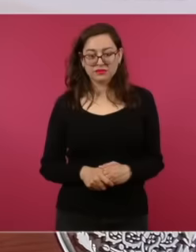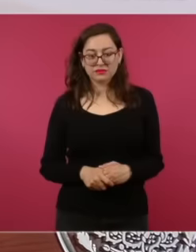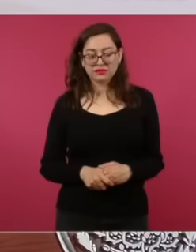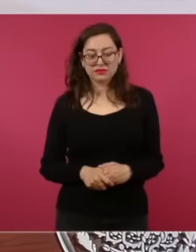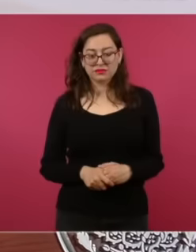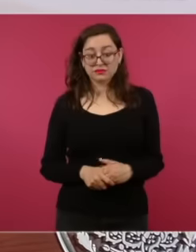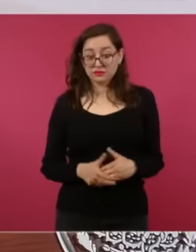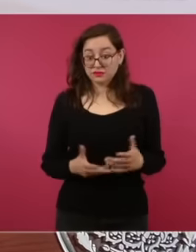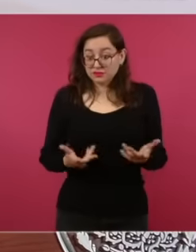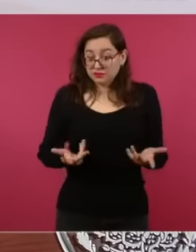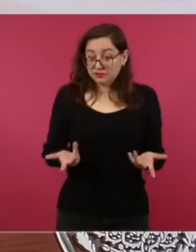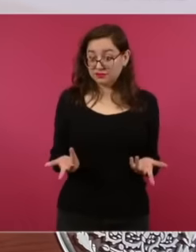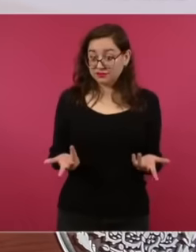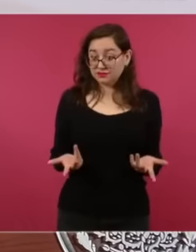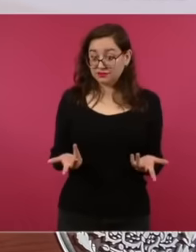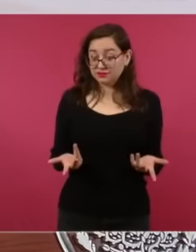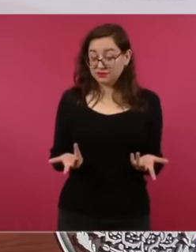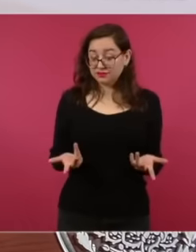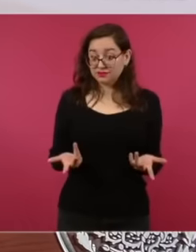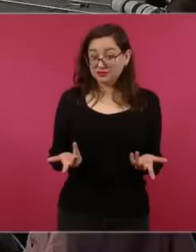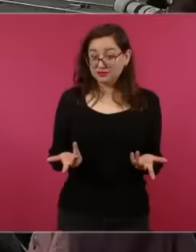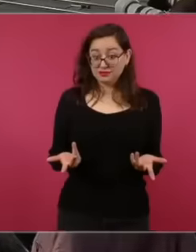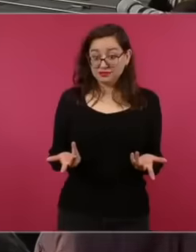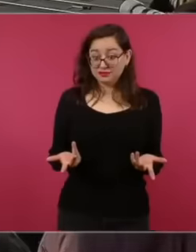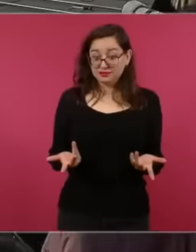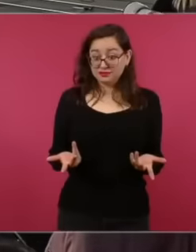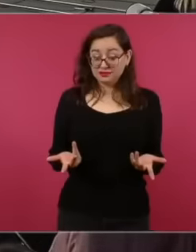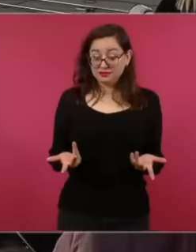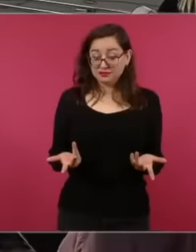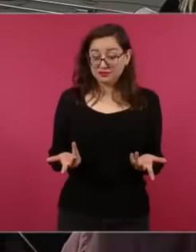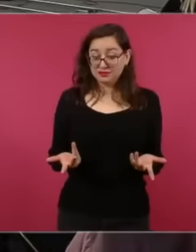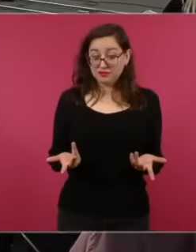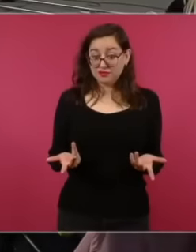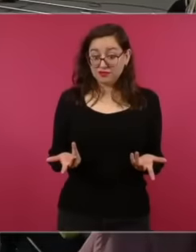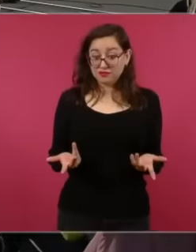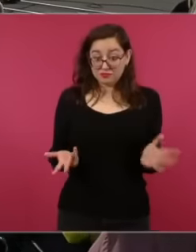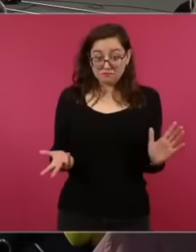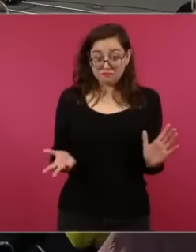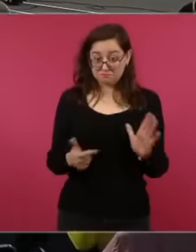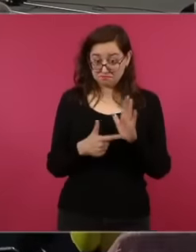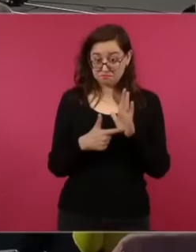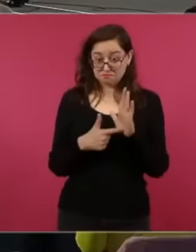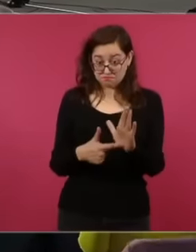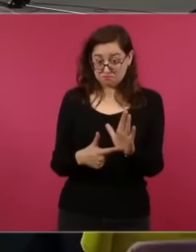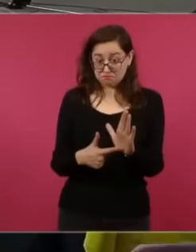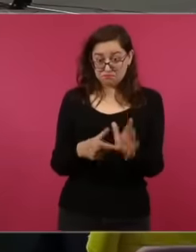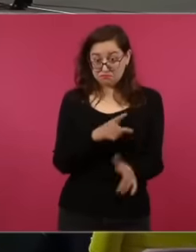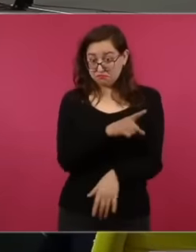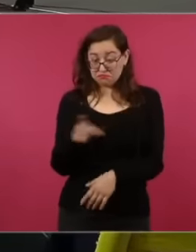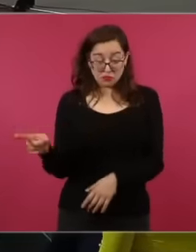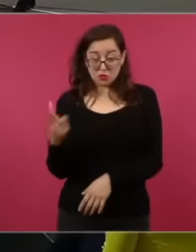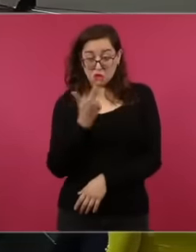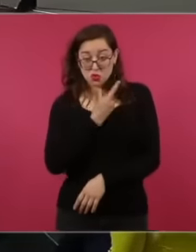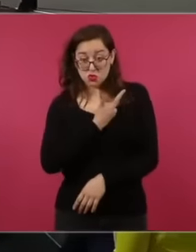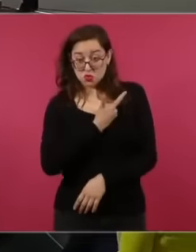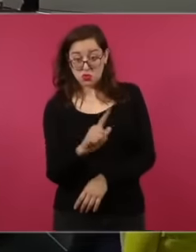if you don't like what I'm saying Ah Here